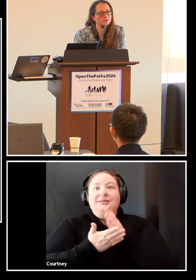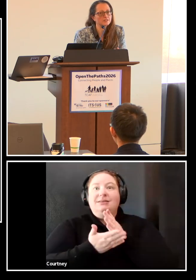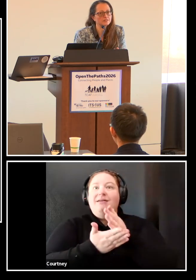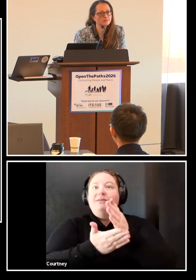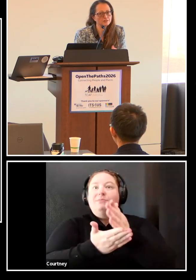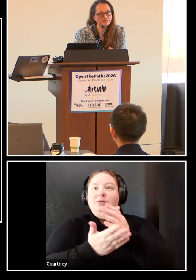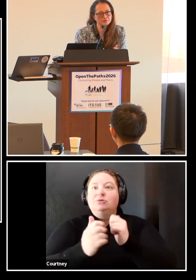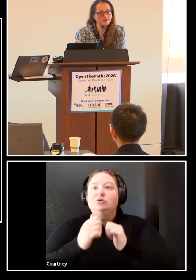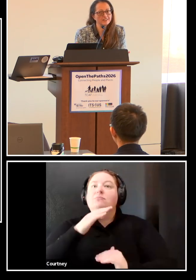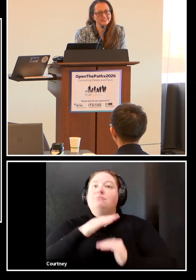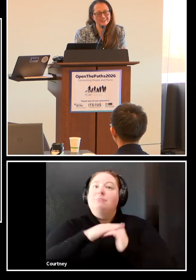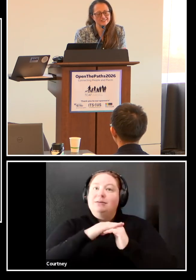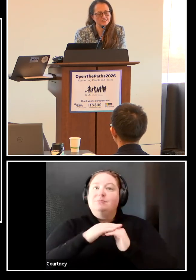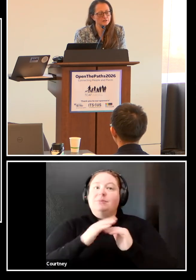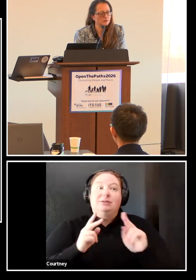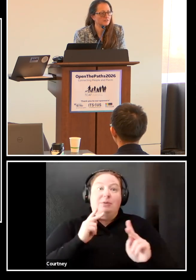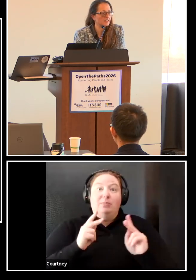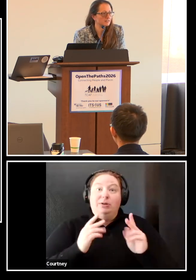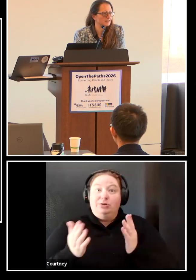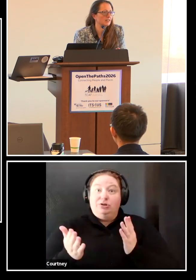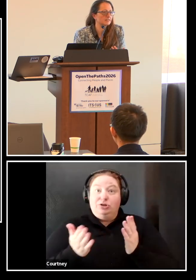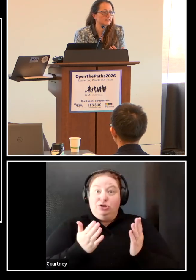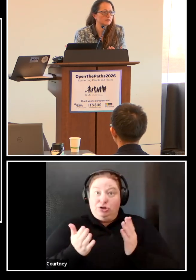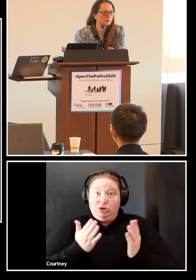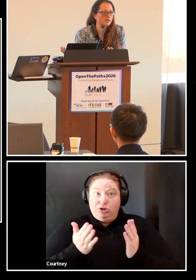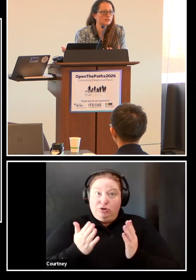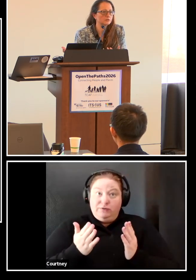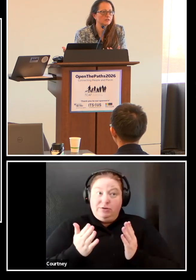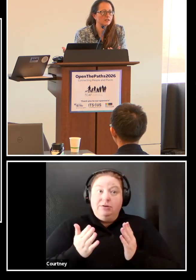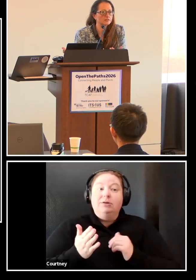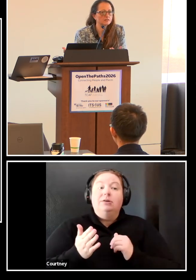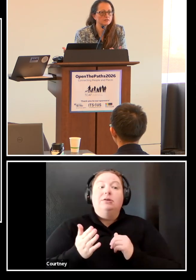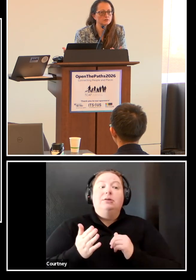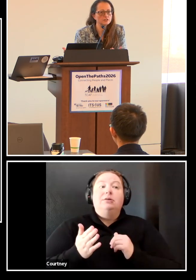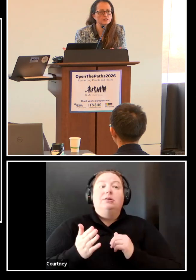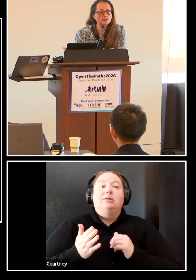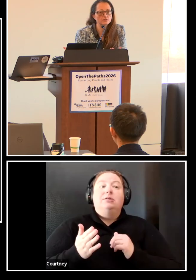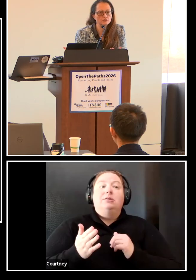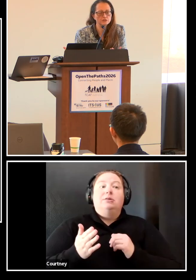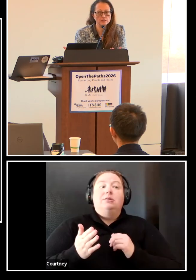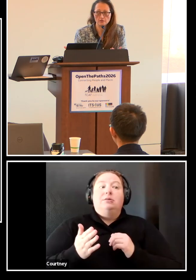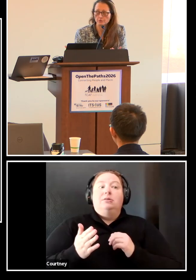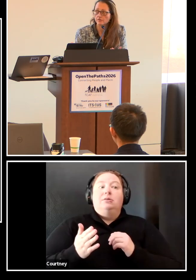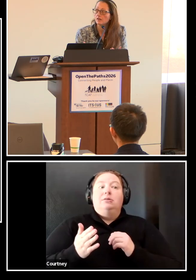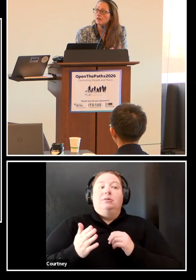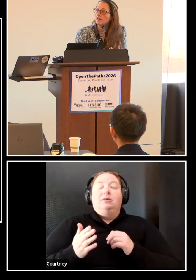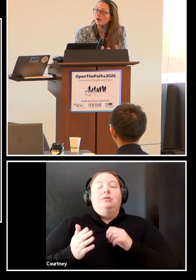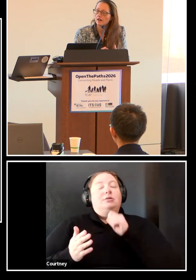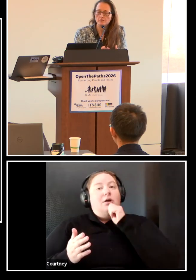population served by as the crow flies analyses but actual access and reach to those stops.